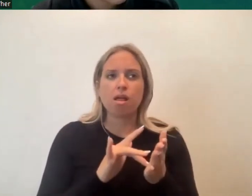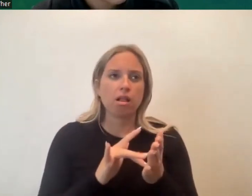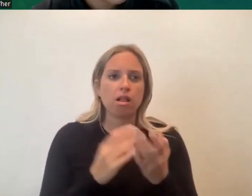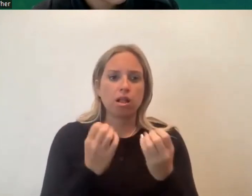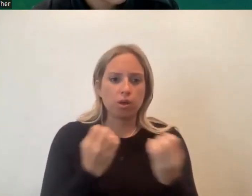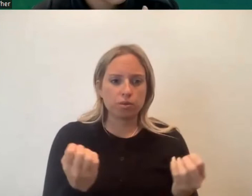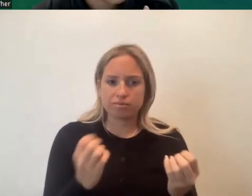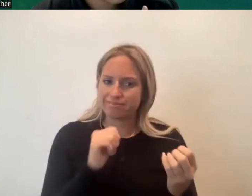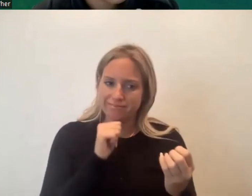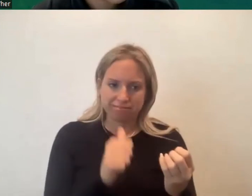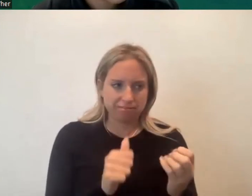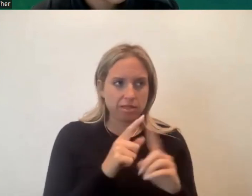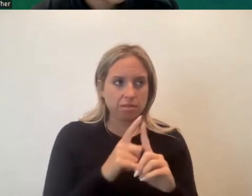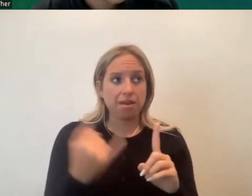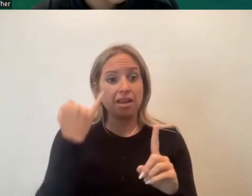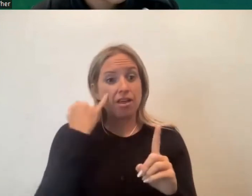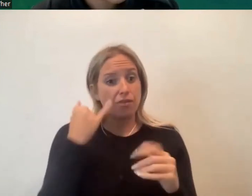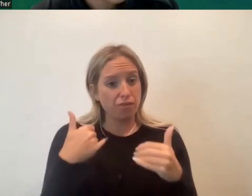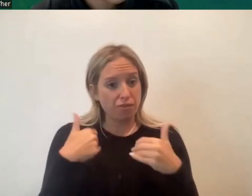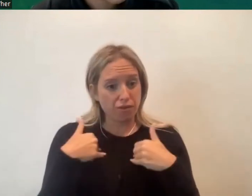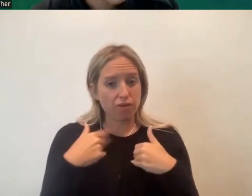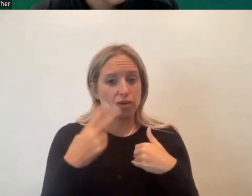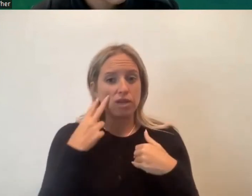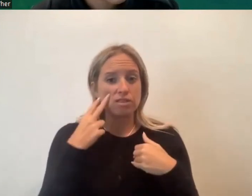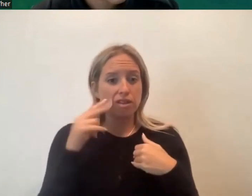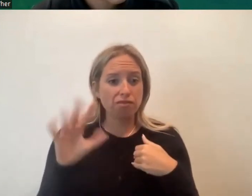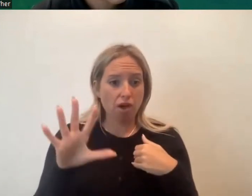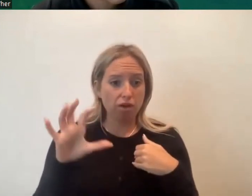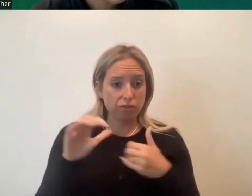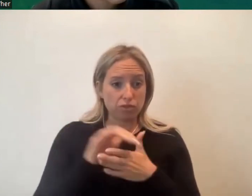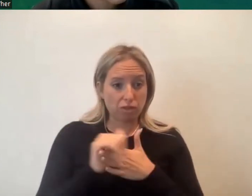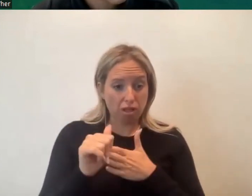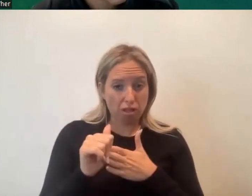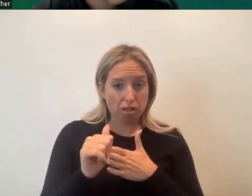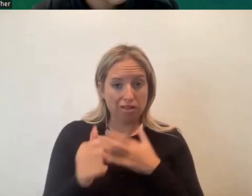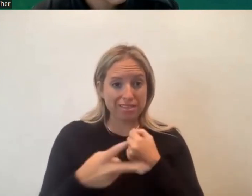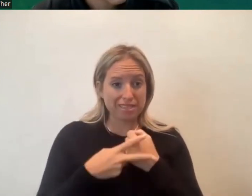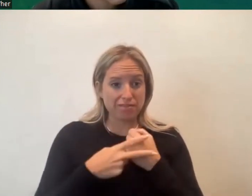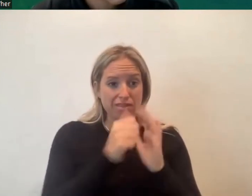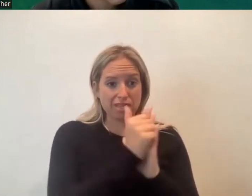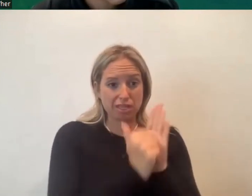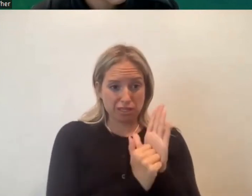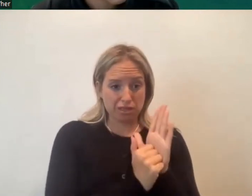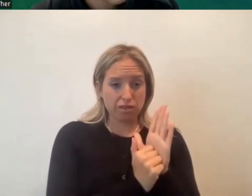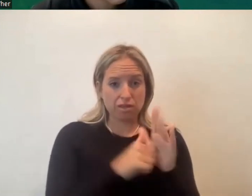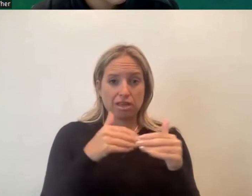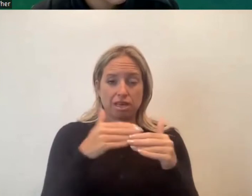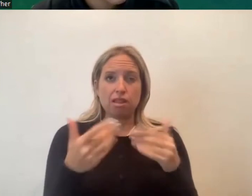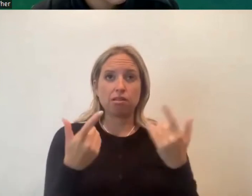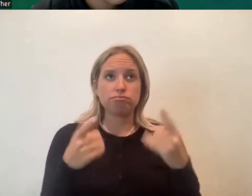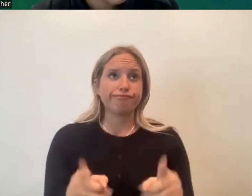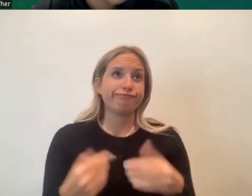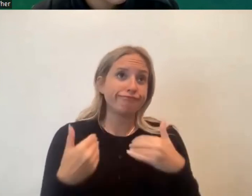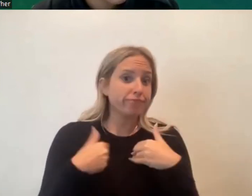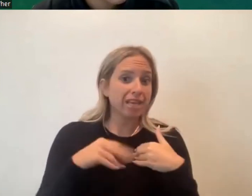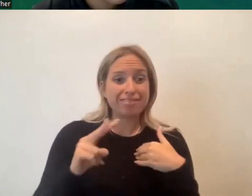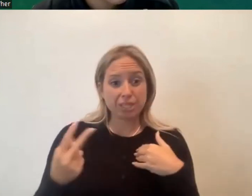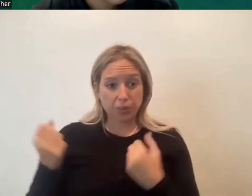But if you have say $500 in the savings account and then you have a second car that's worth